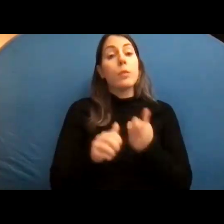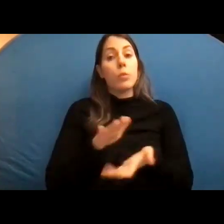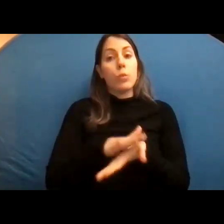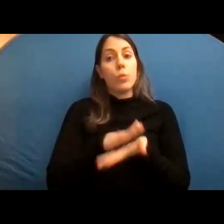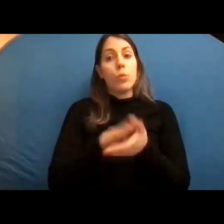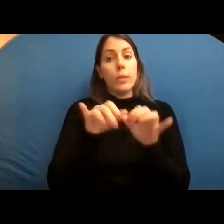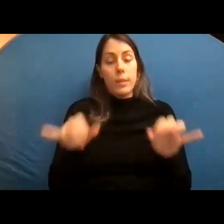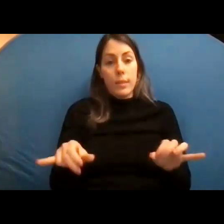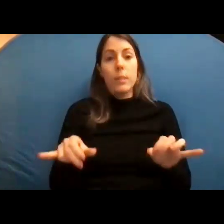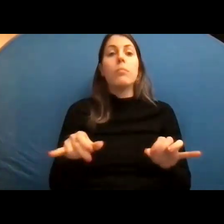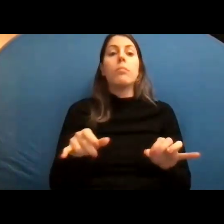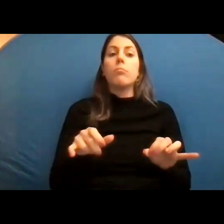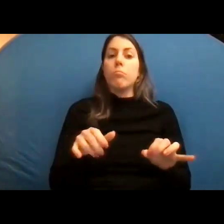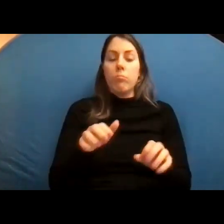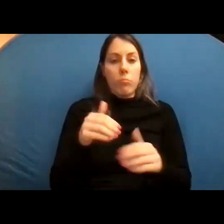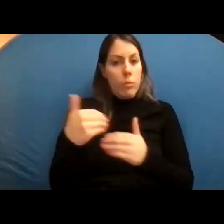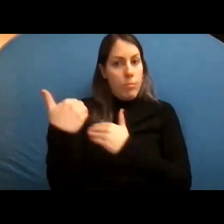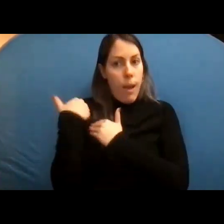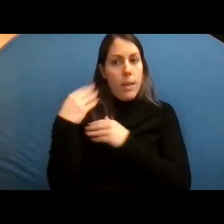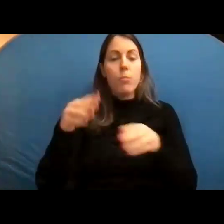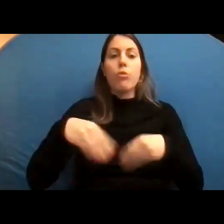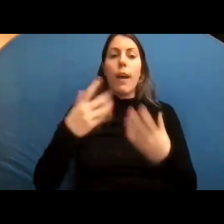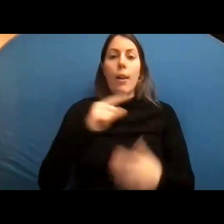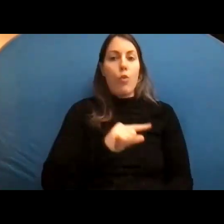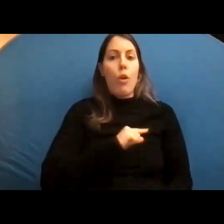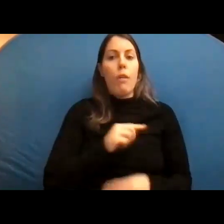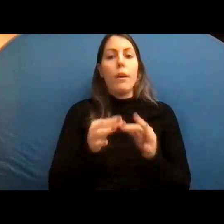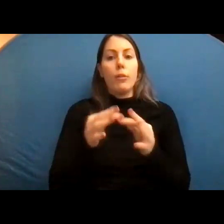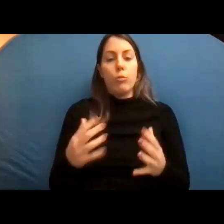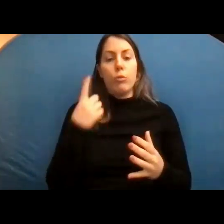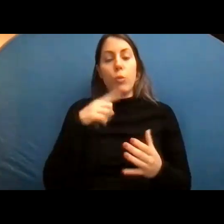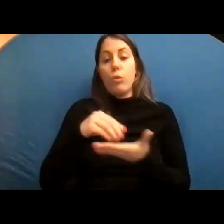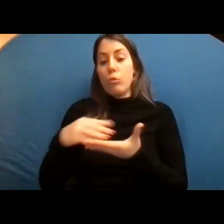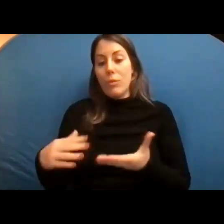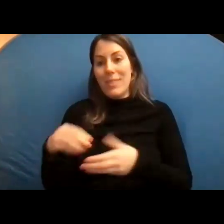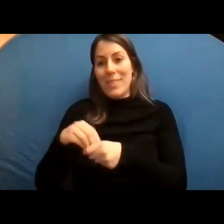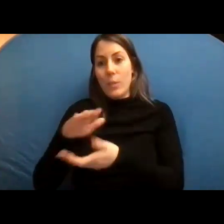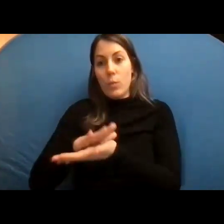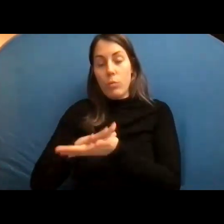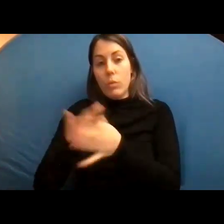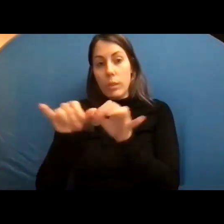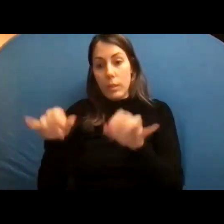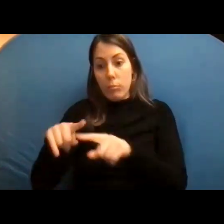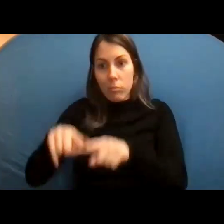education, each school system is responsible for providing qualified interpreters for the